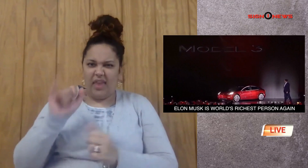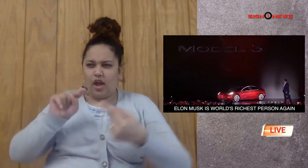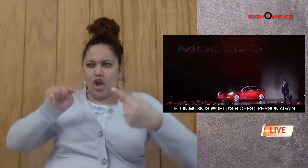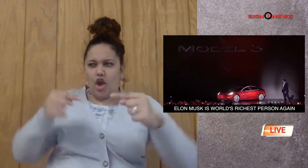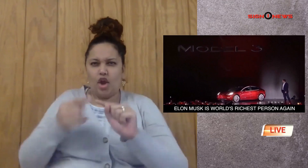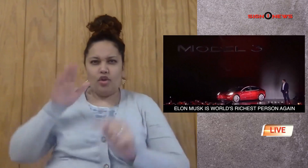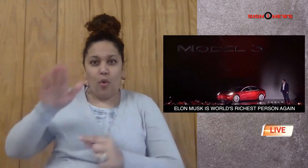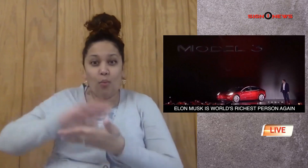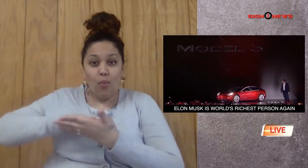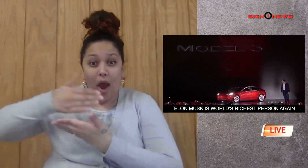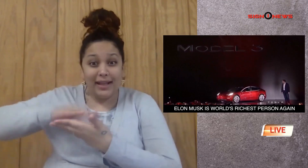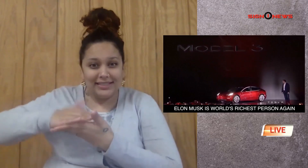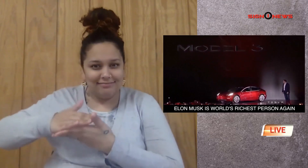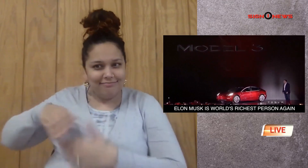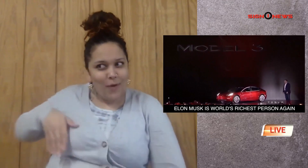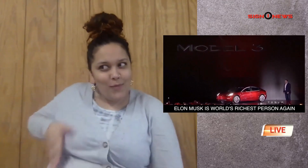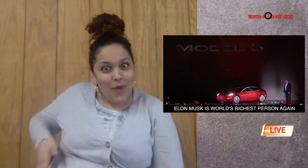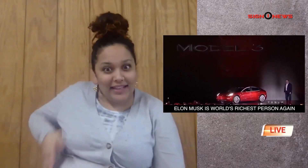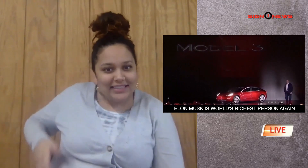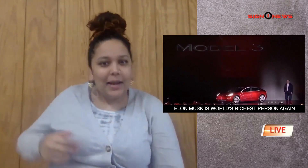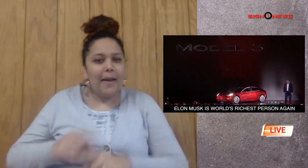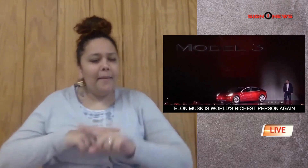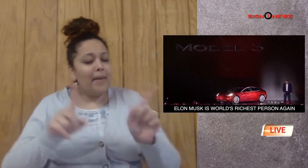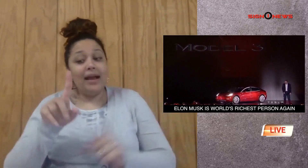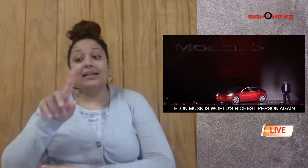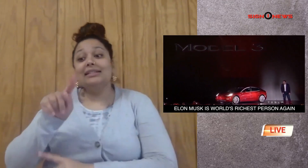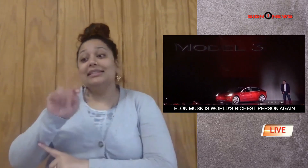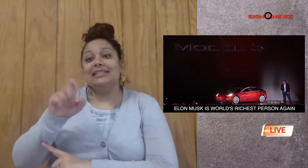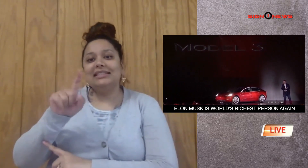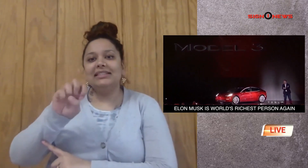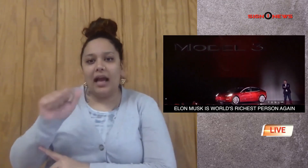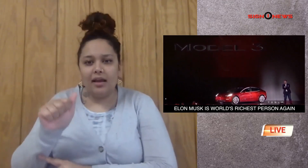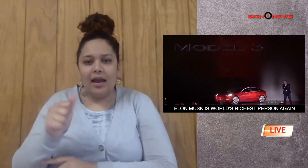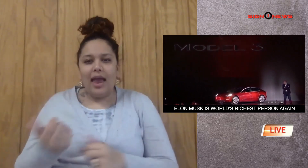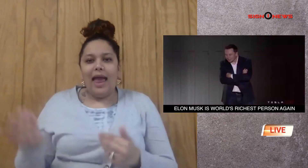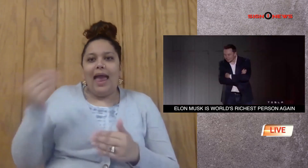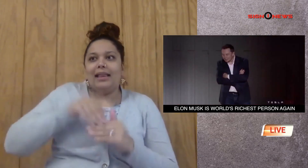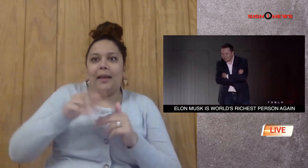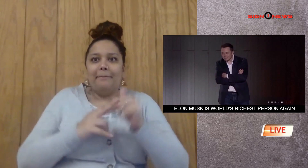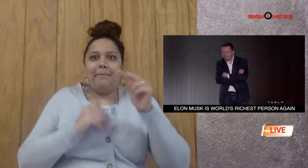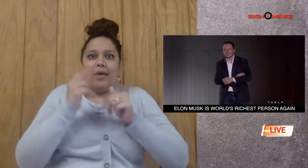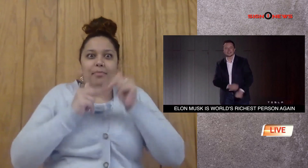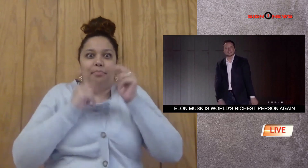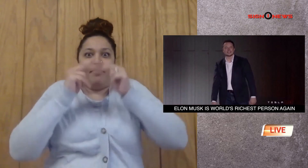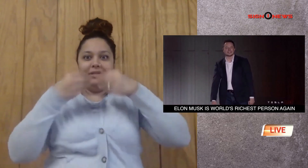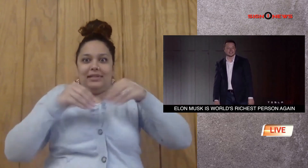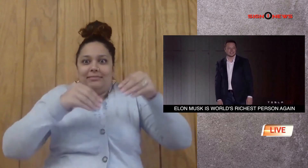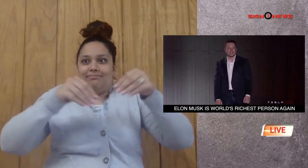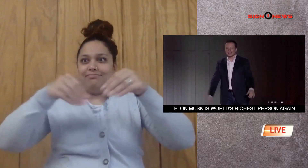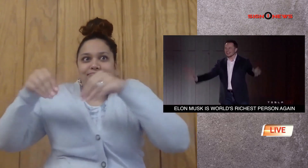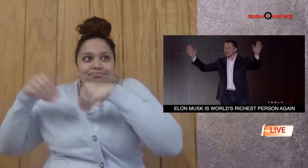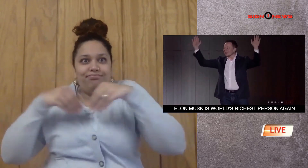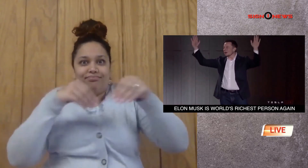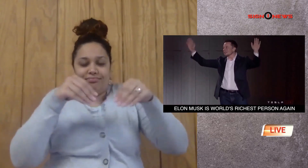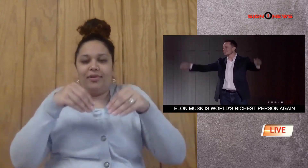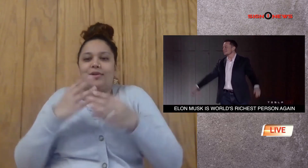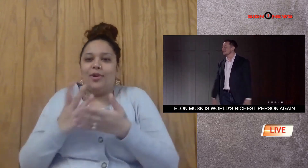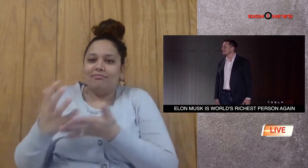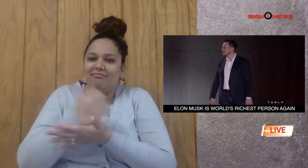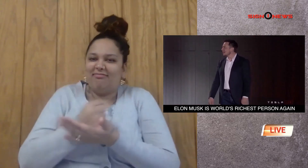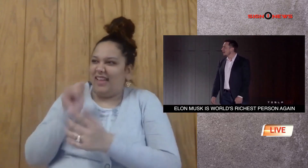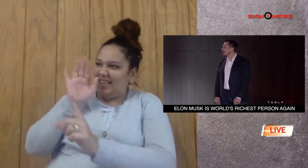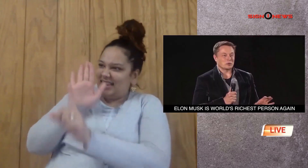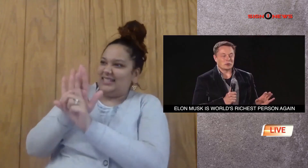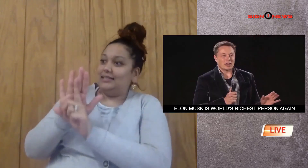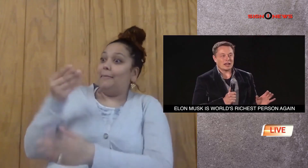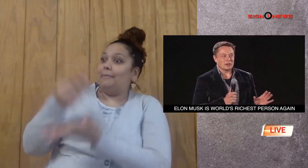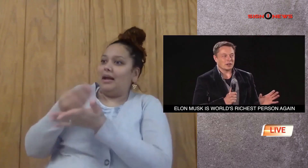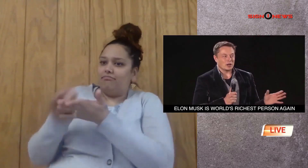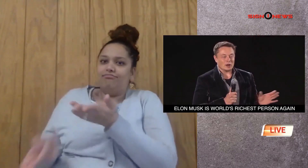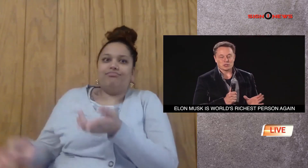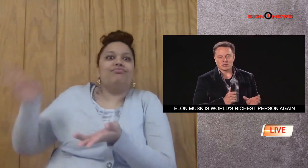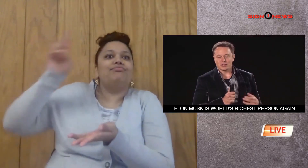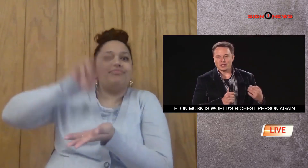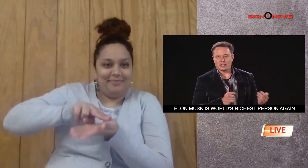in Tesla stock hurt his wallet but Tesla is rebounding in sales and thusly so is Musk's